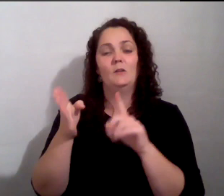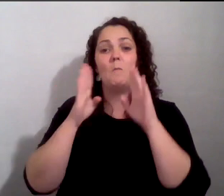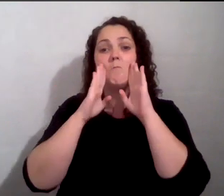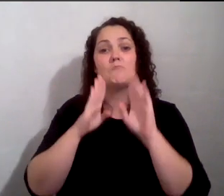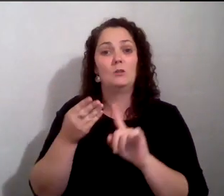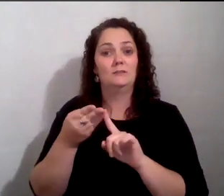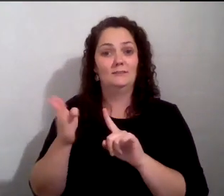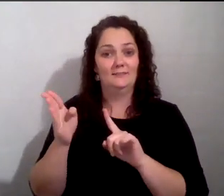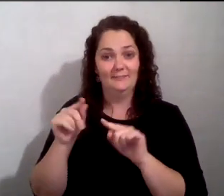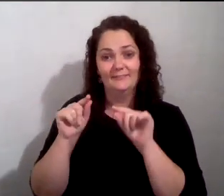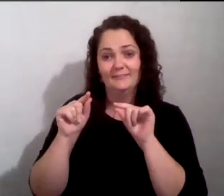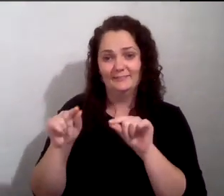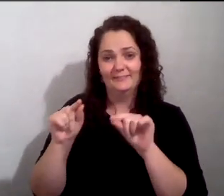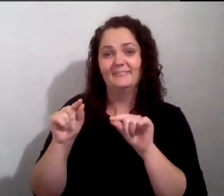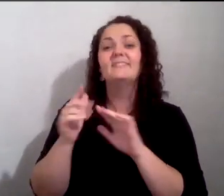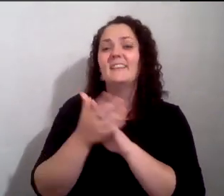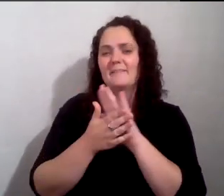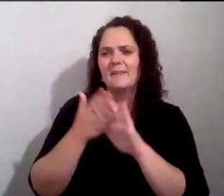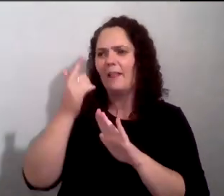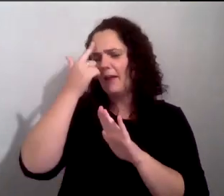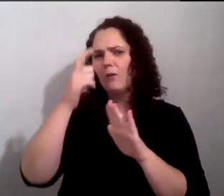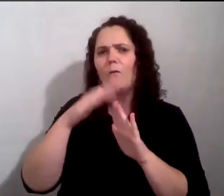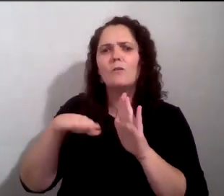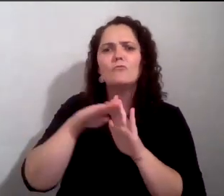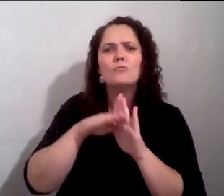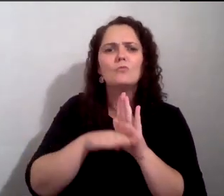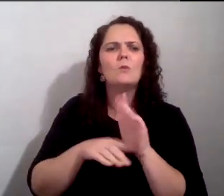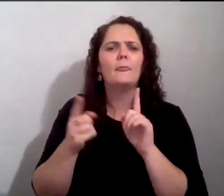is that the idea of these rules, precedents or shared parameters